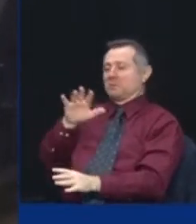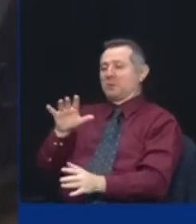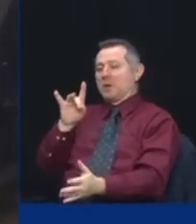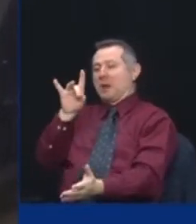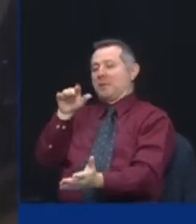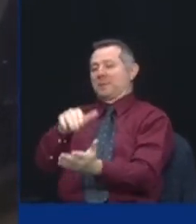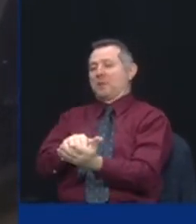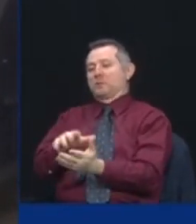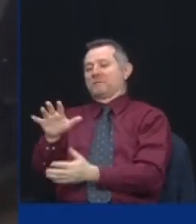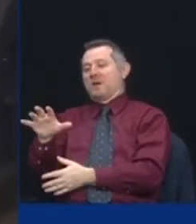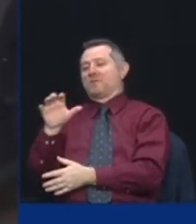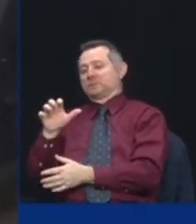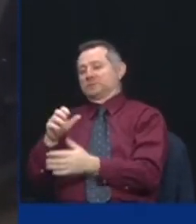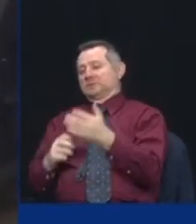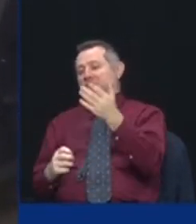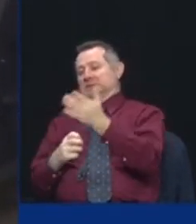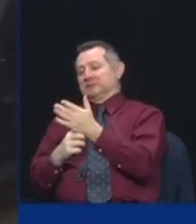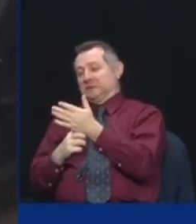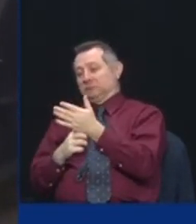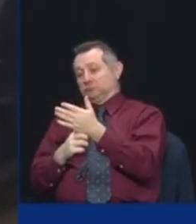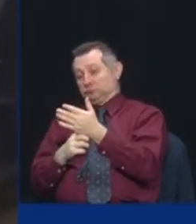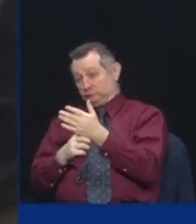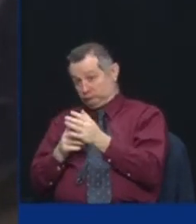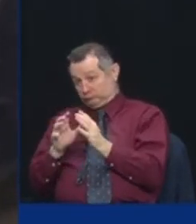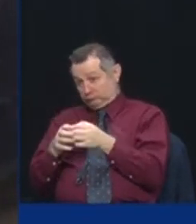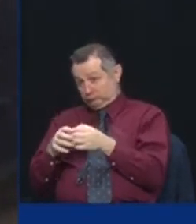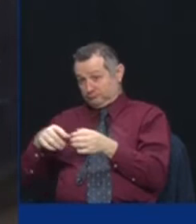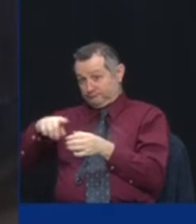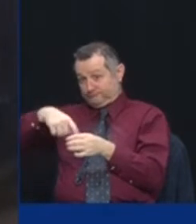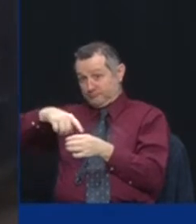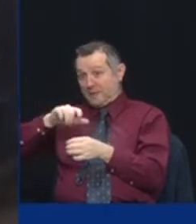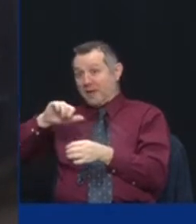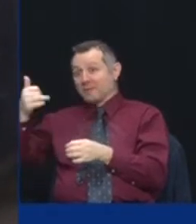SO WE'RE LIMITED TO -- RIGHT NOW, WE'RE LIMITED TO ABOUT